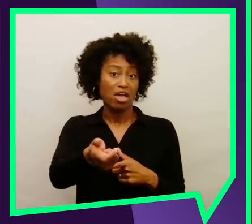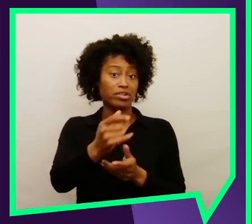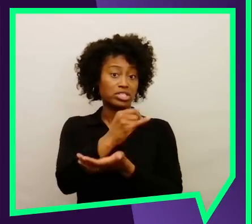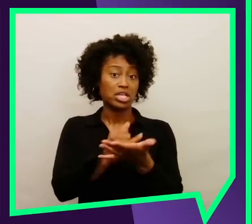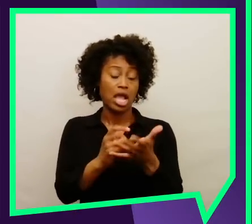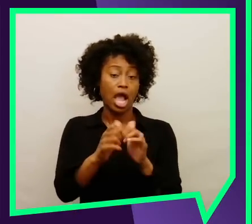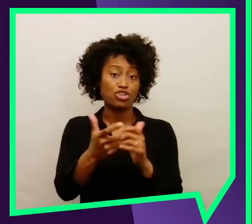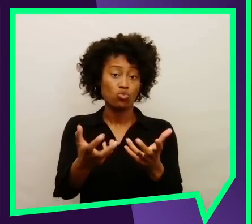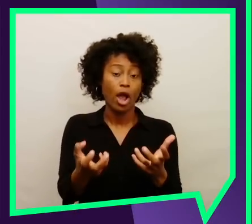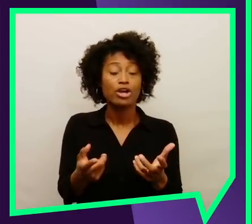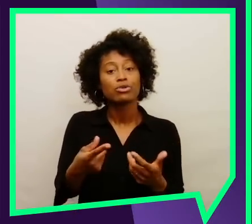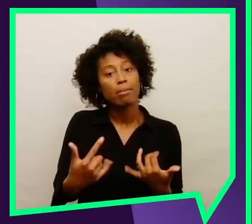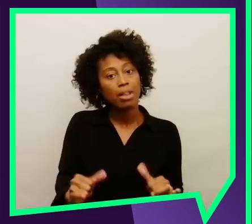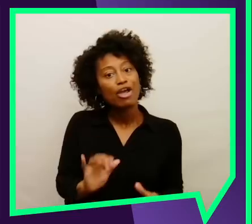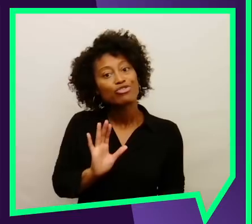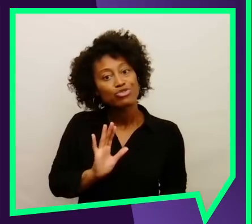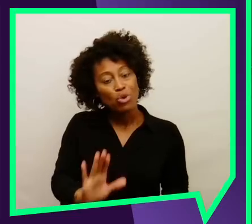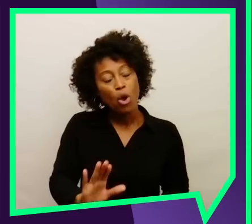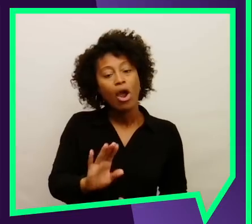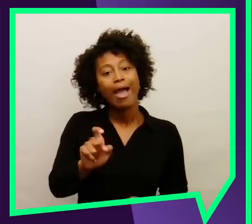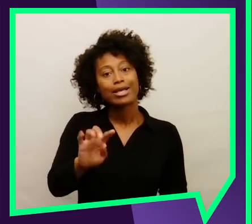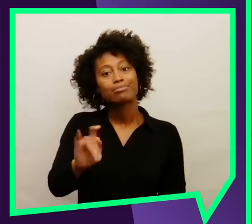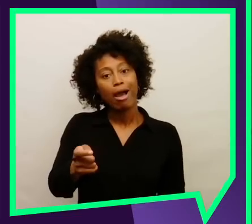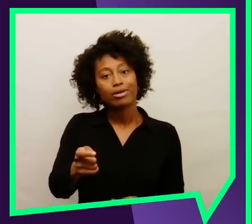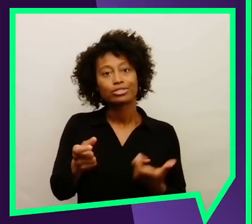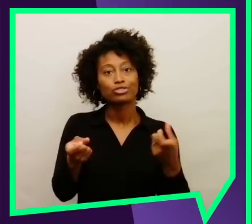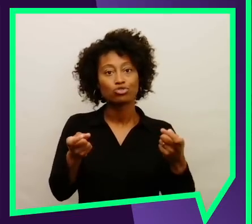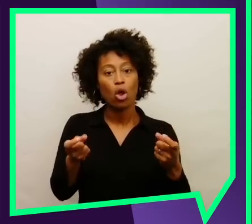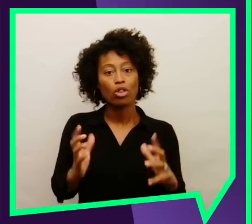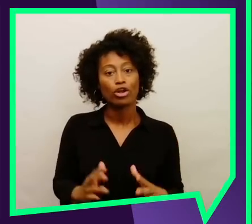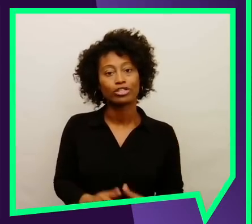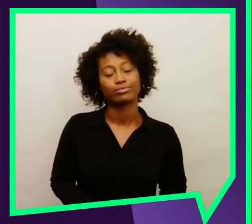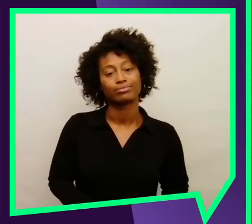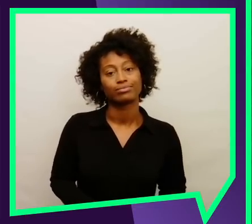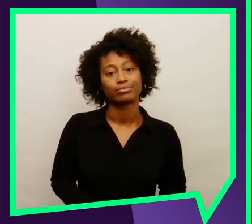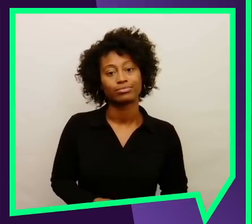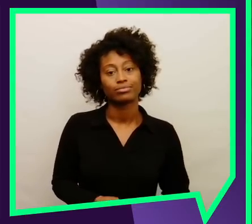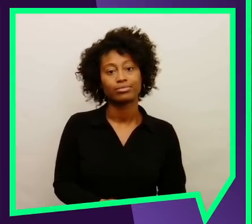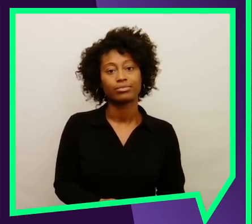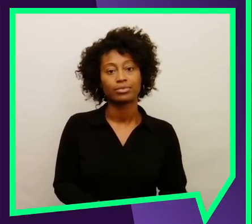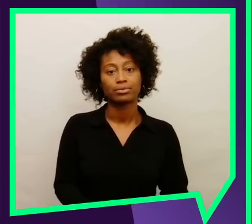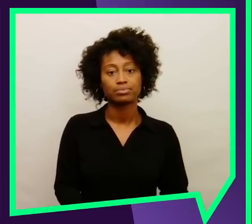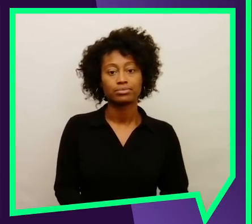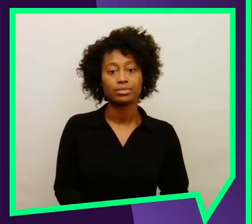Then, you can go somewhere else and get it printed. Be yourself. Design it how you want.